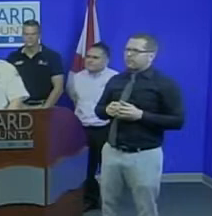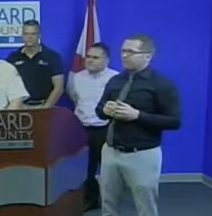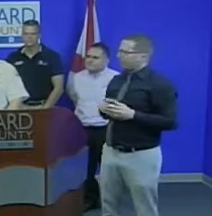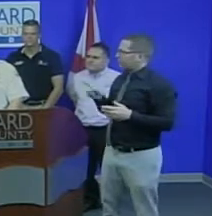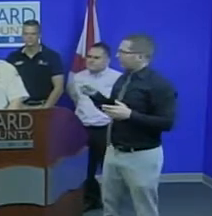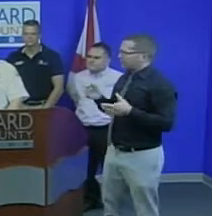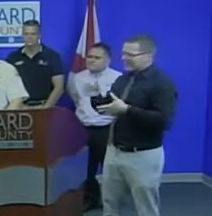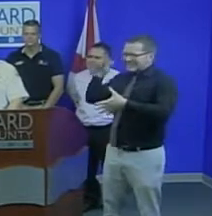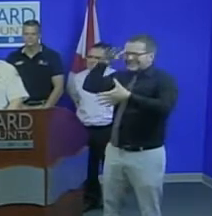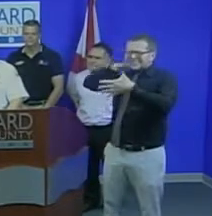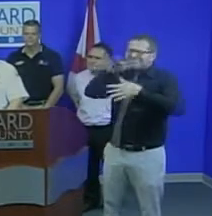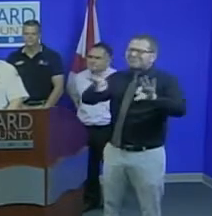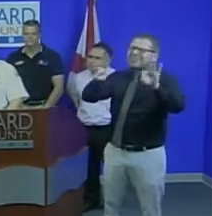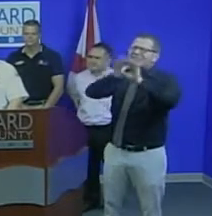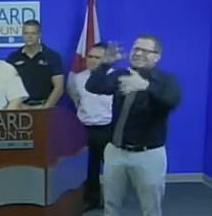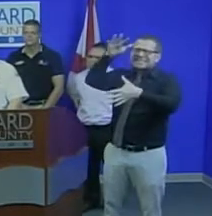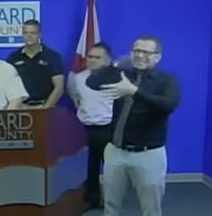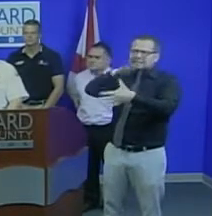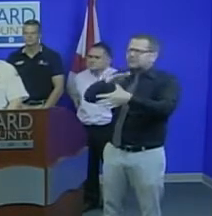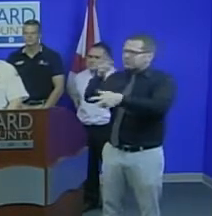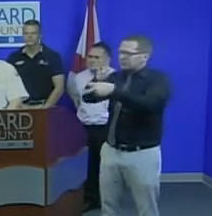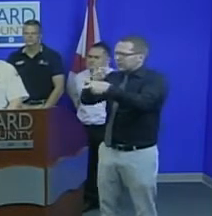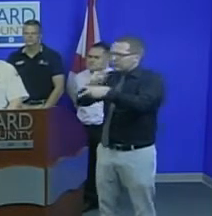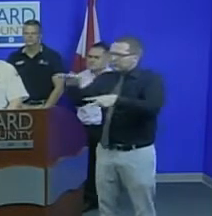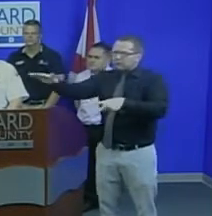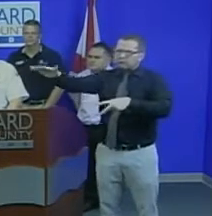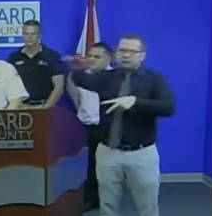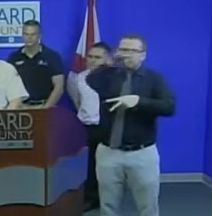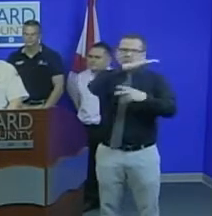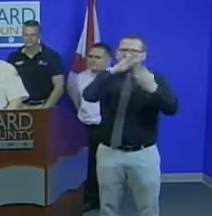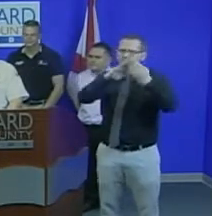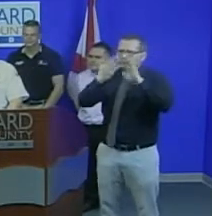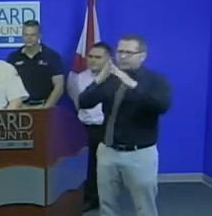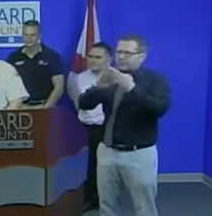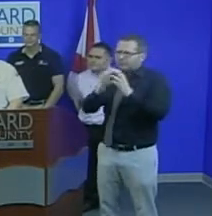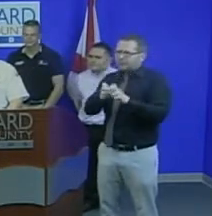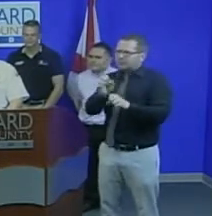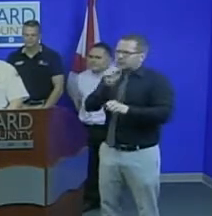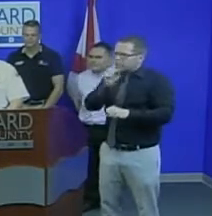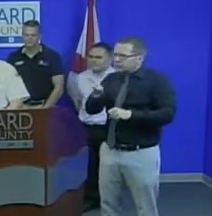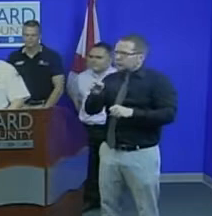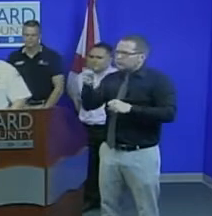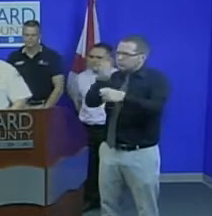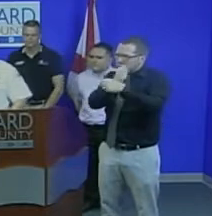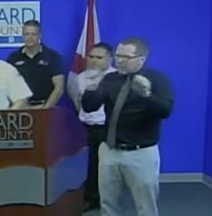HOWEVER CONDITIONS MAY PREVENT US FROM RESPONDING. THE BROWARD SHERIFF'S OFFICE IS ASKING FOR THE PUBLIC'S HELP IN